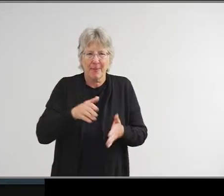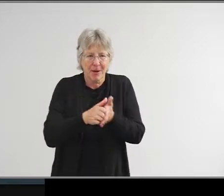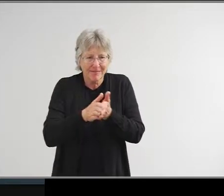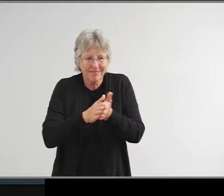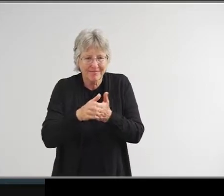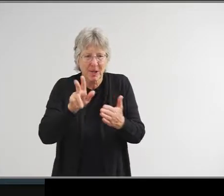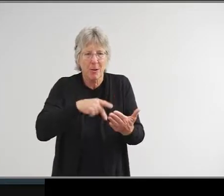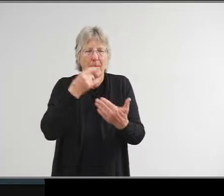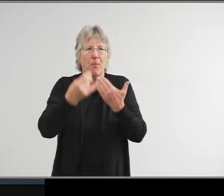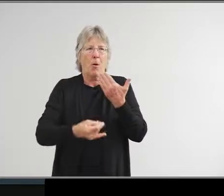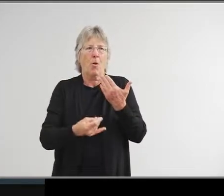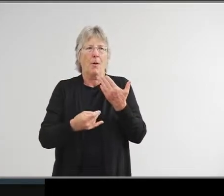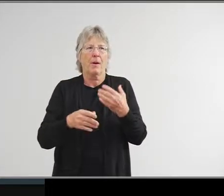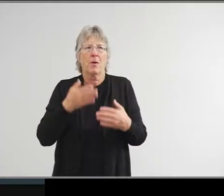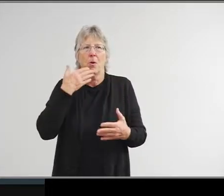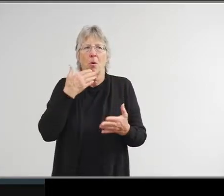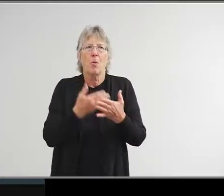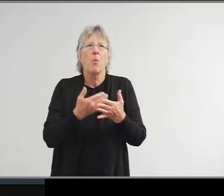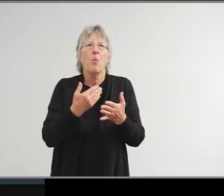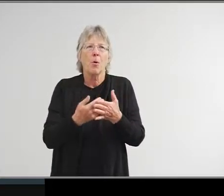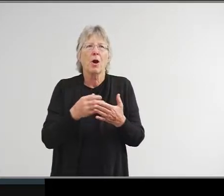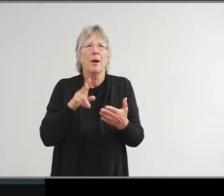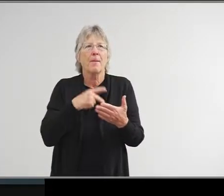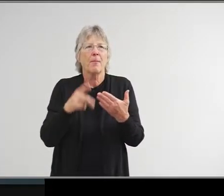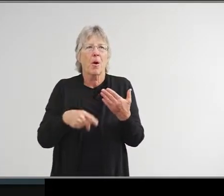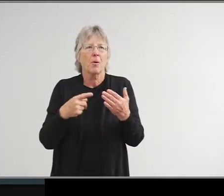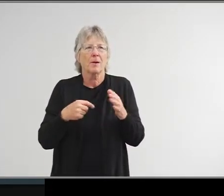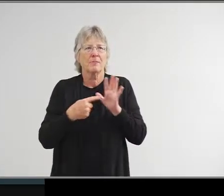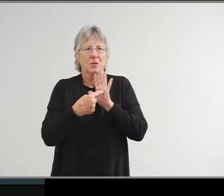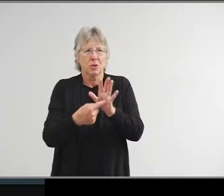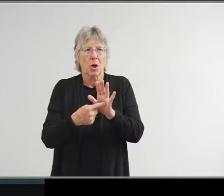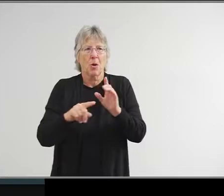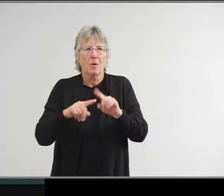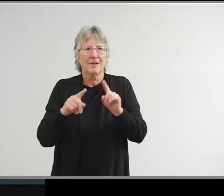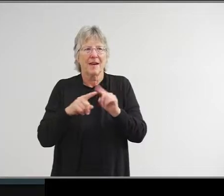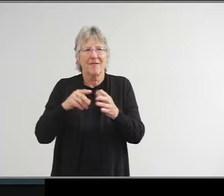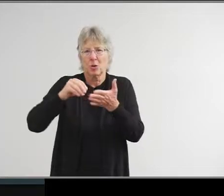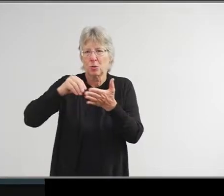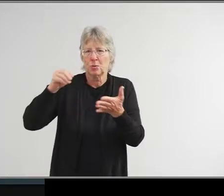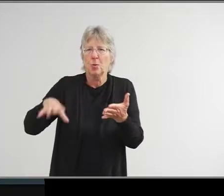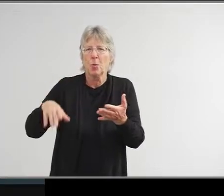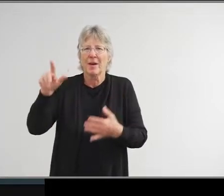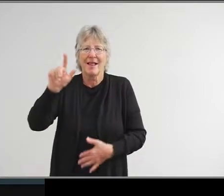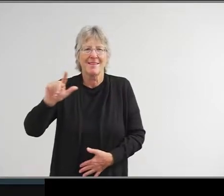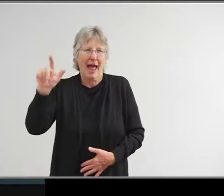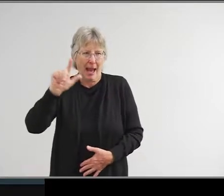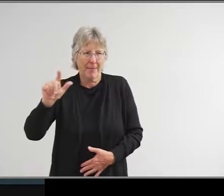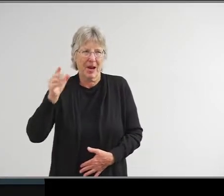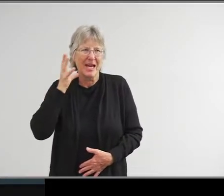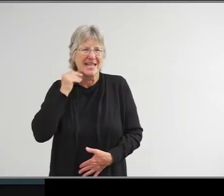of the student library experience for this year. So, now, it's in if you would queue up the video,